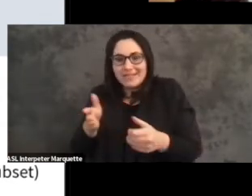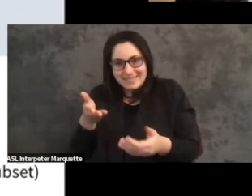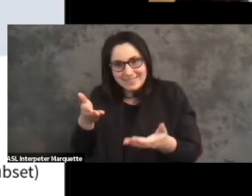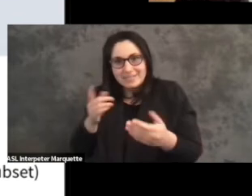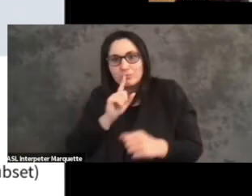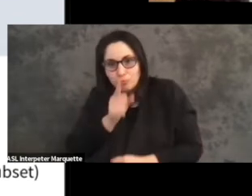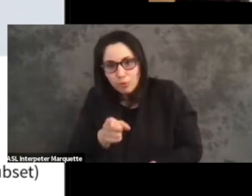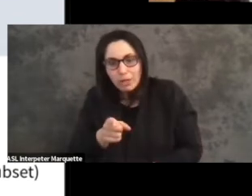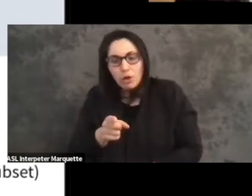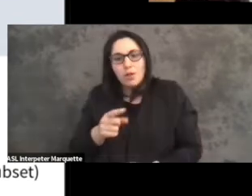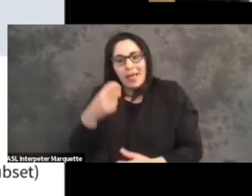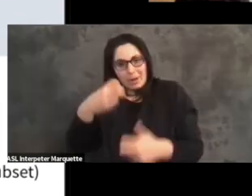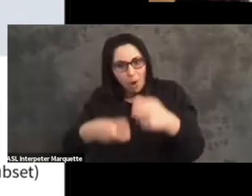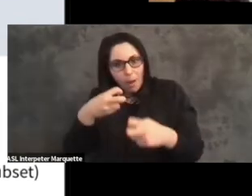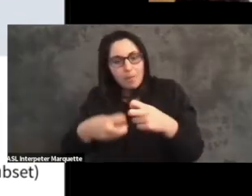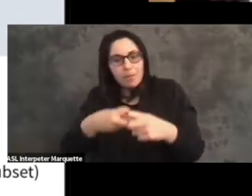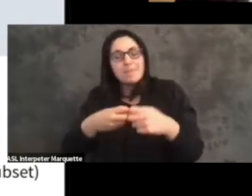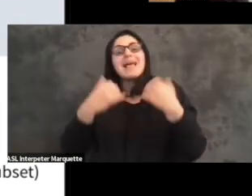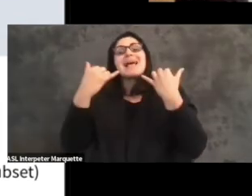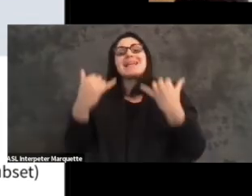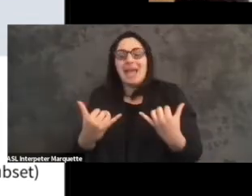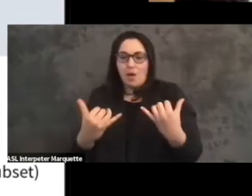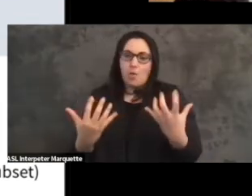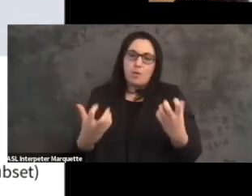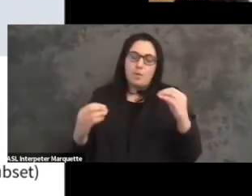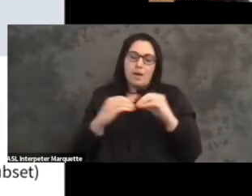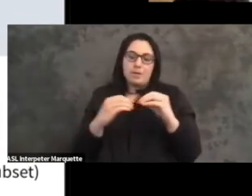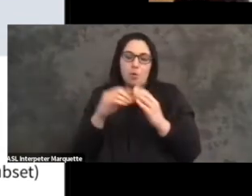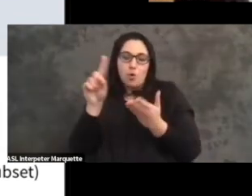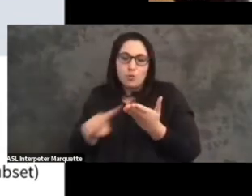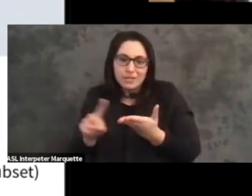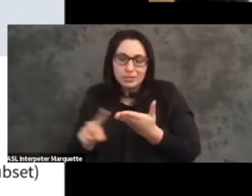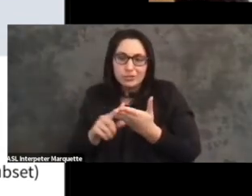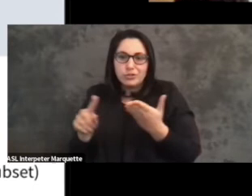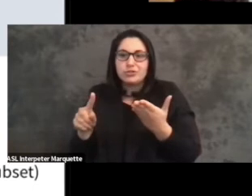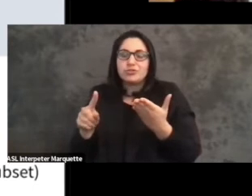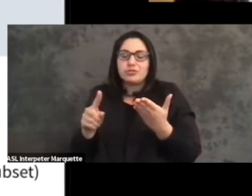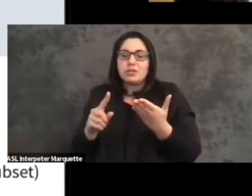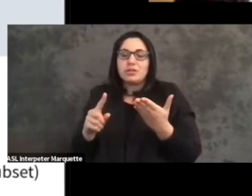And now that we've gotten to the point where people recognize that Long COVID is an issue,